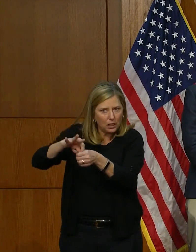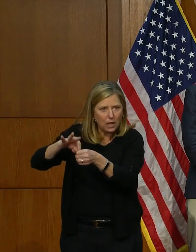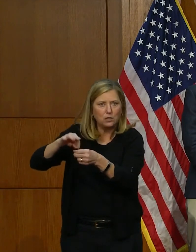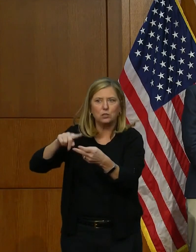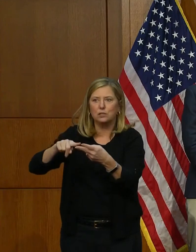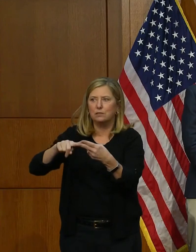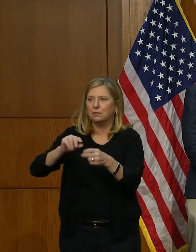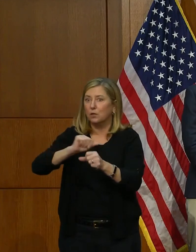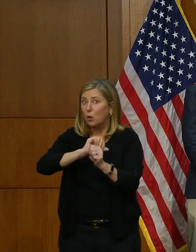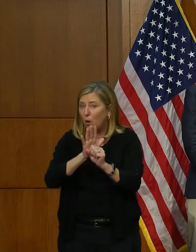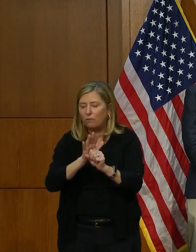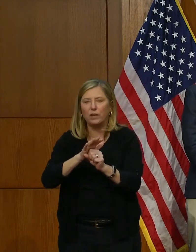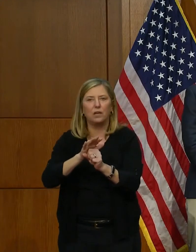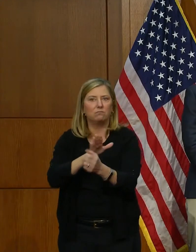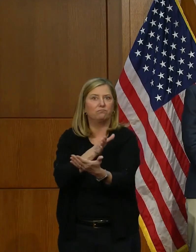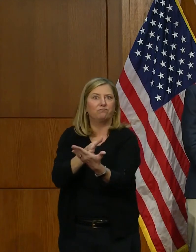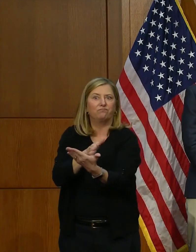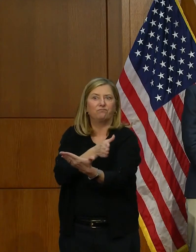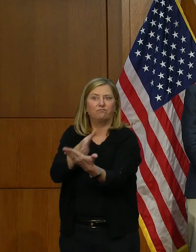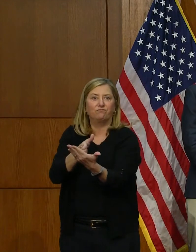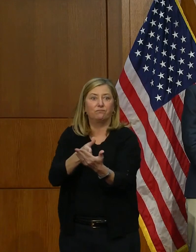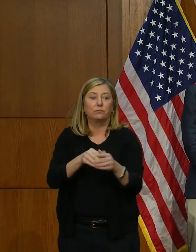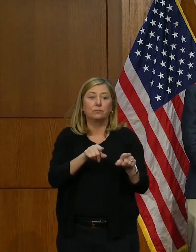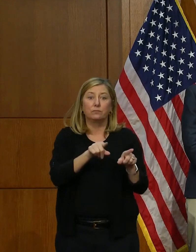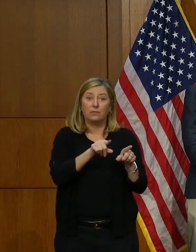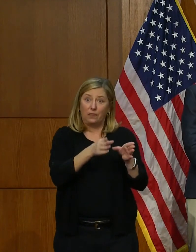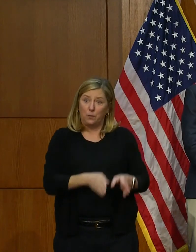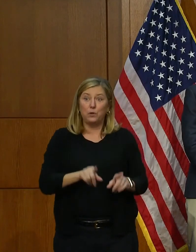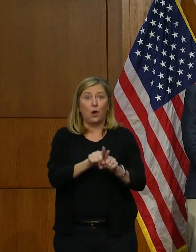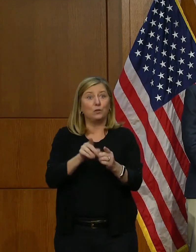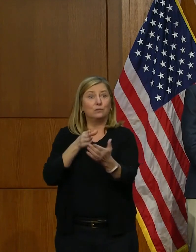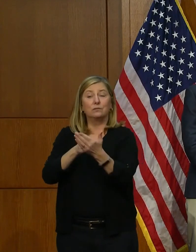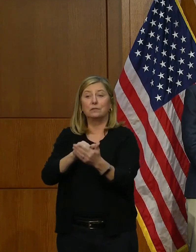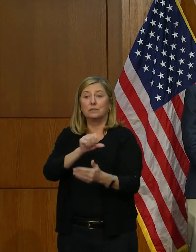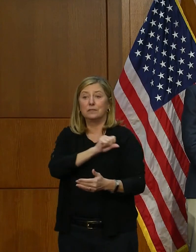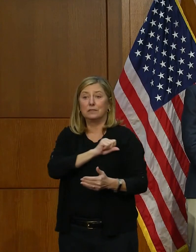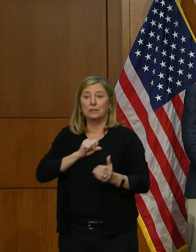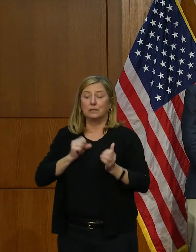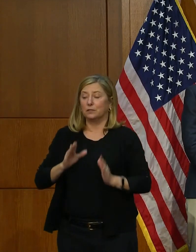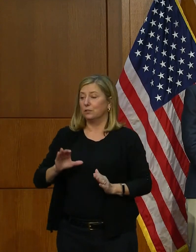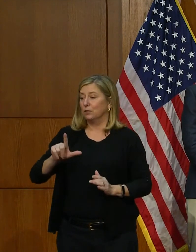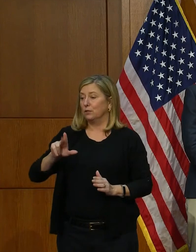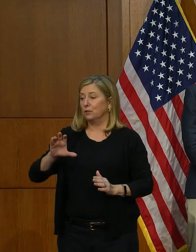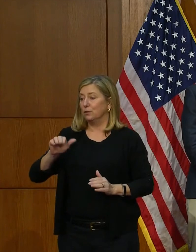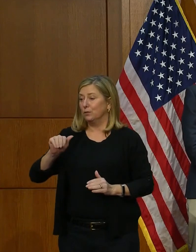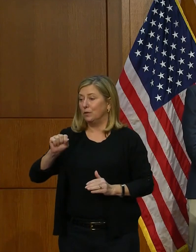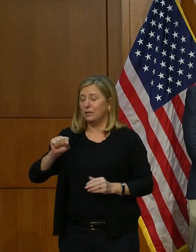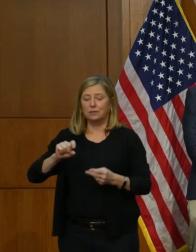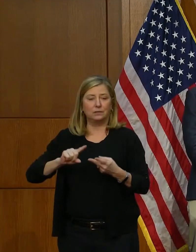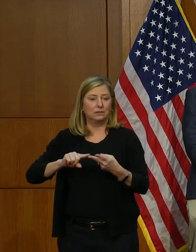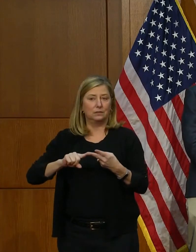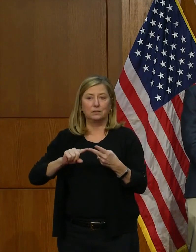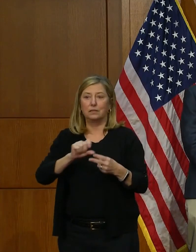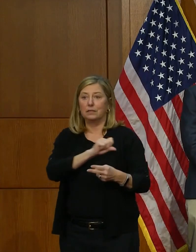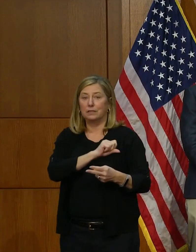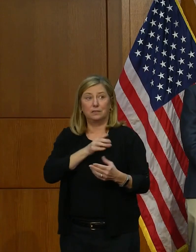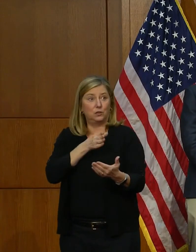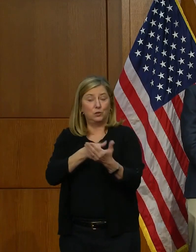YEAR ALONE. OVER ELECTIONS AND OVER COVID. HE HAS SUED SENATOR